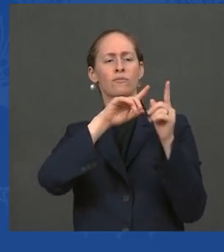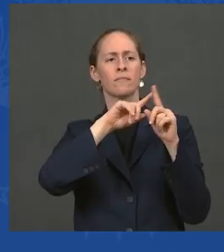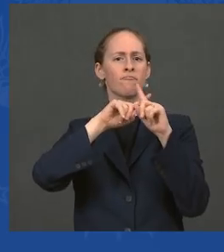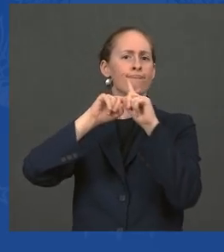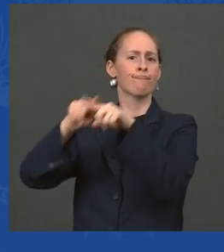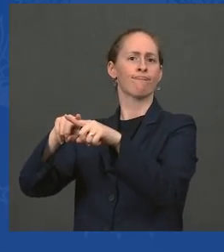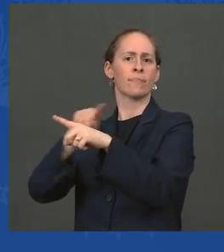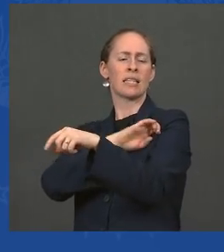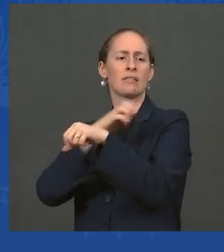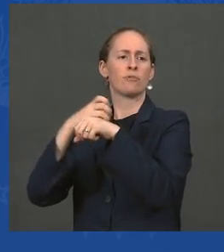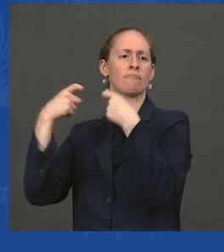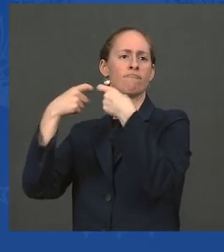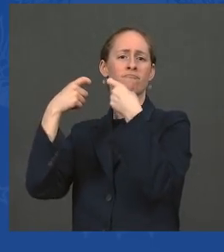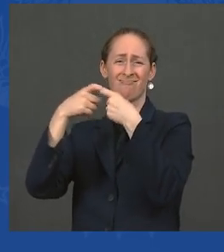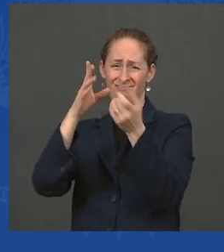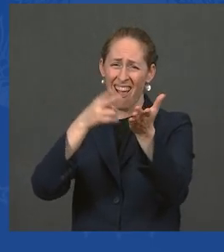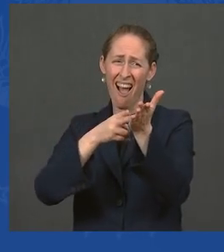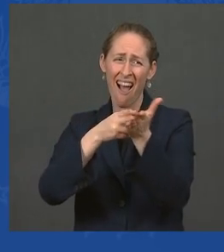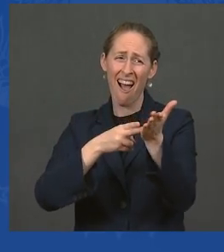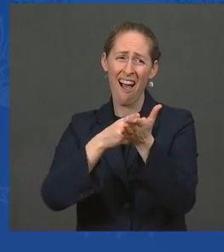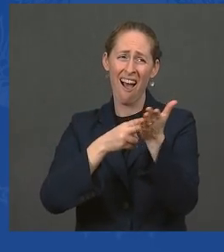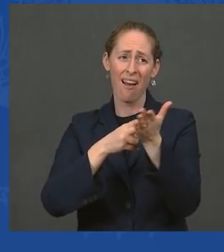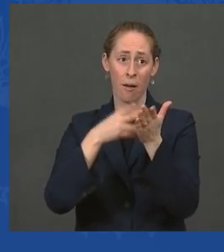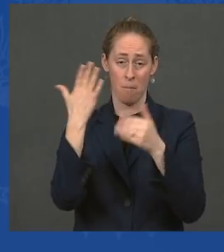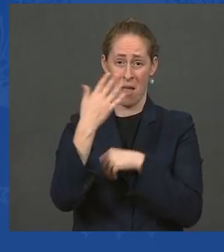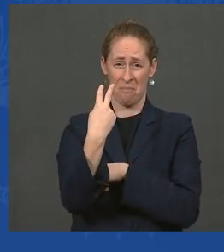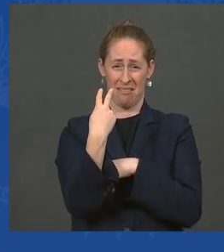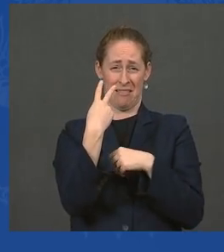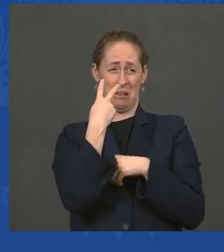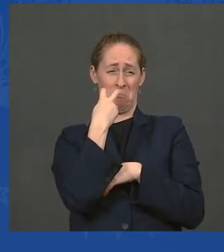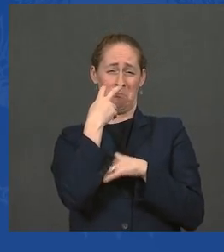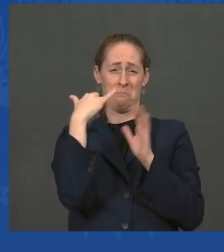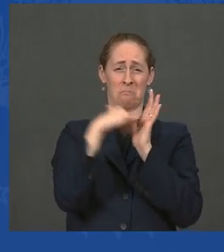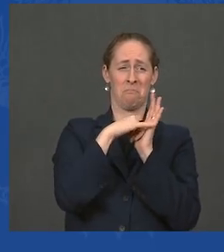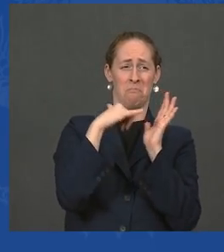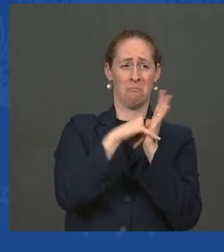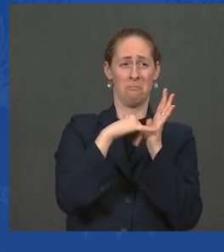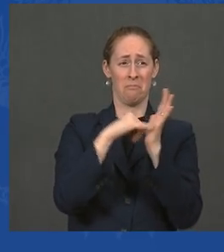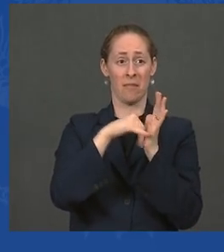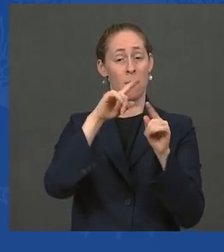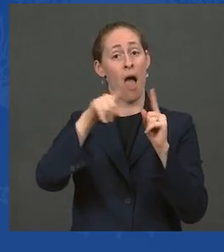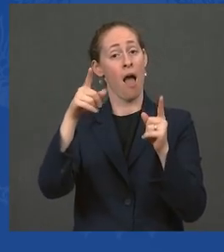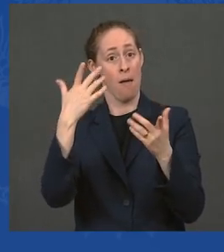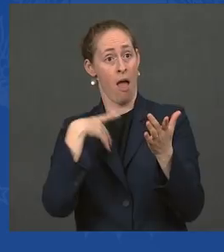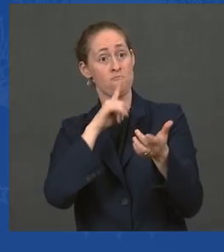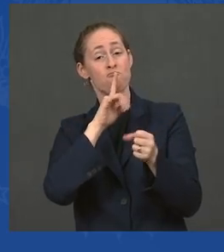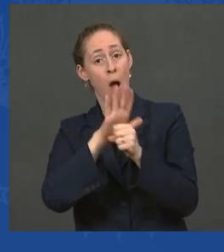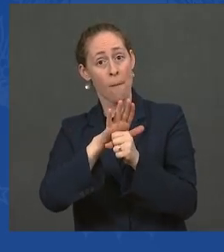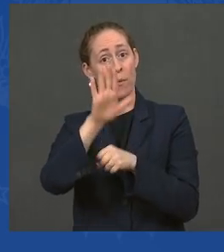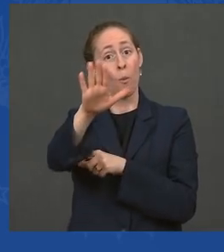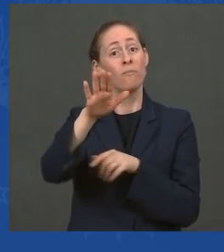I won't be around to see it, but I promise you: Your kids are going to see a time when they're not,